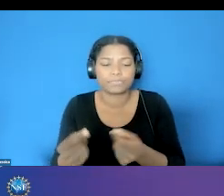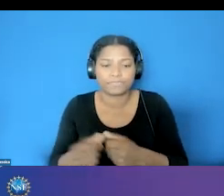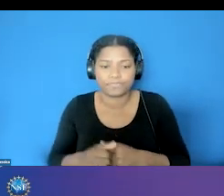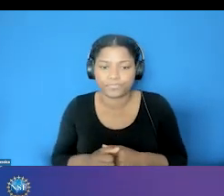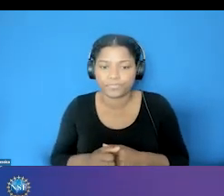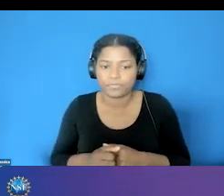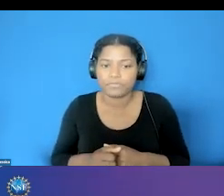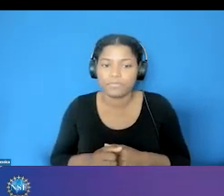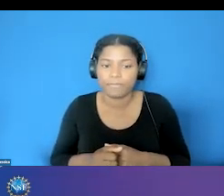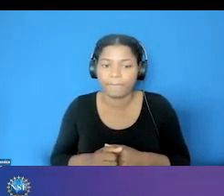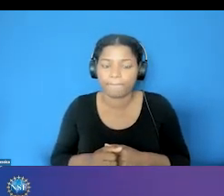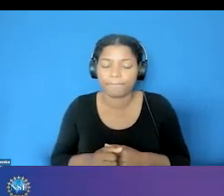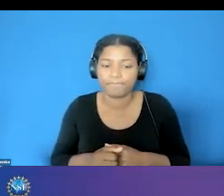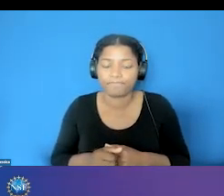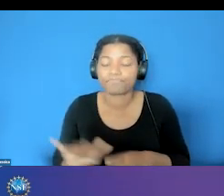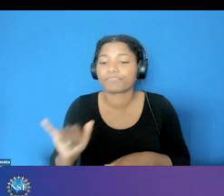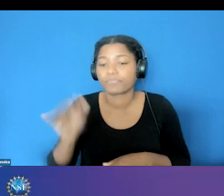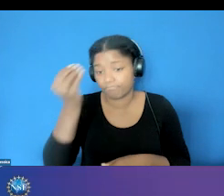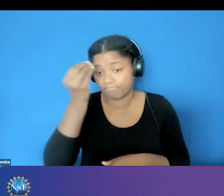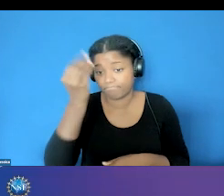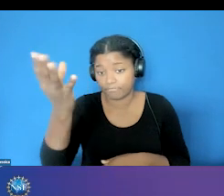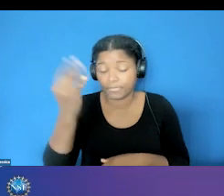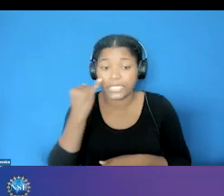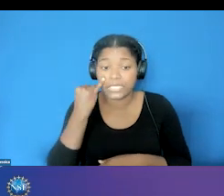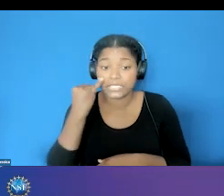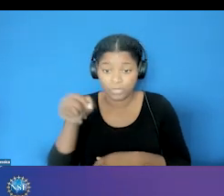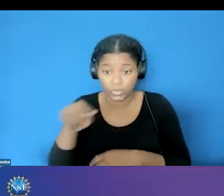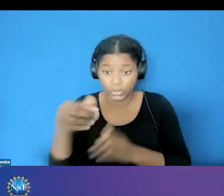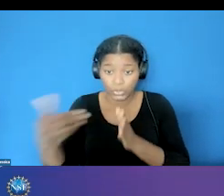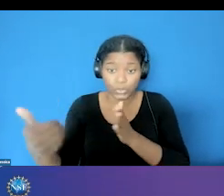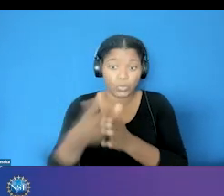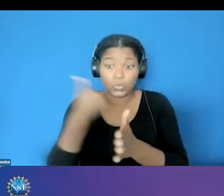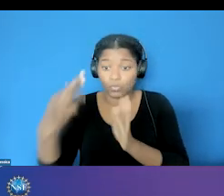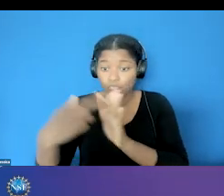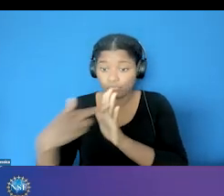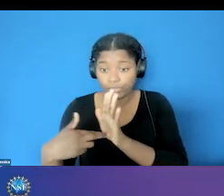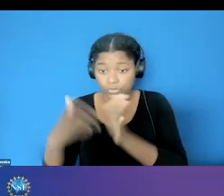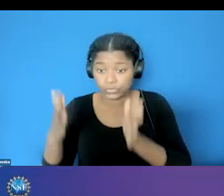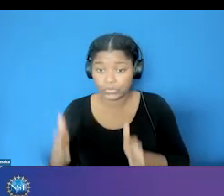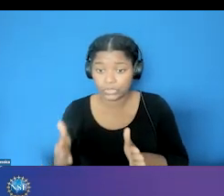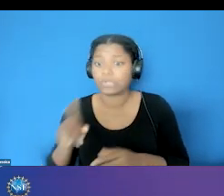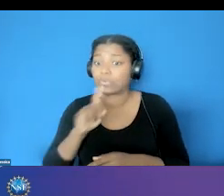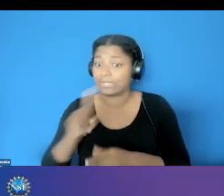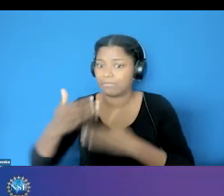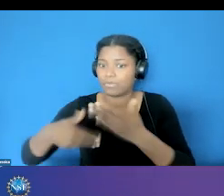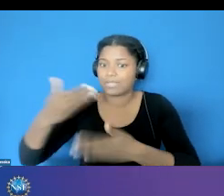I will say that if you are a new registrant, the process takes longer.